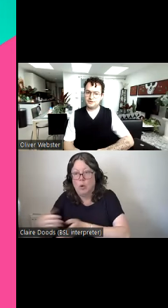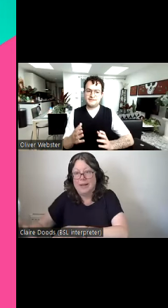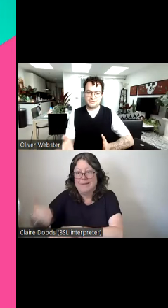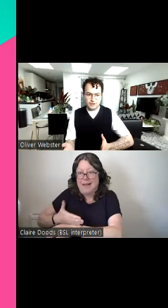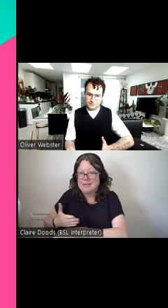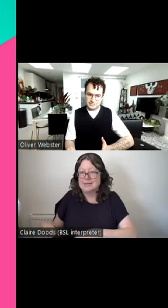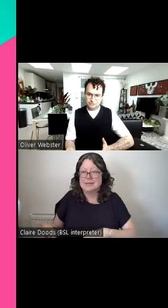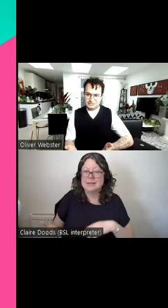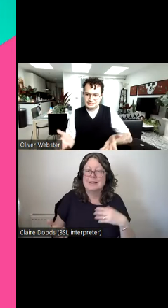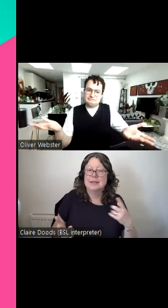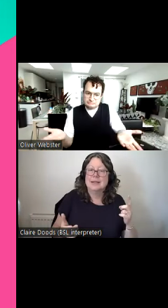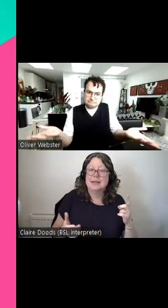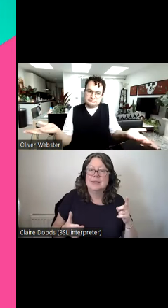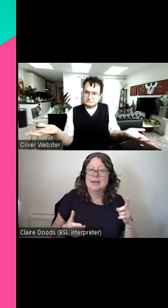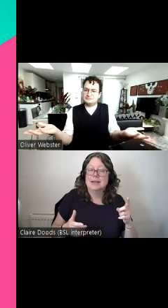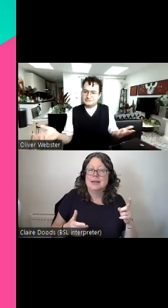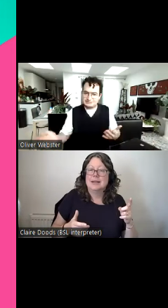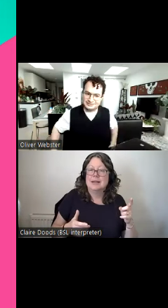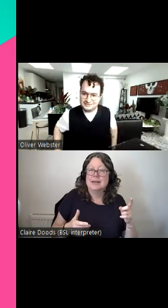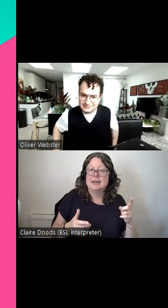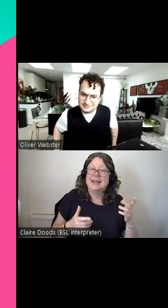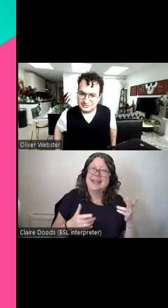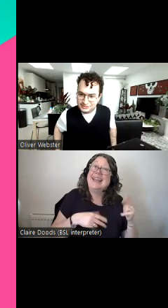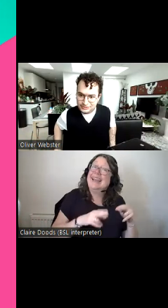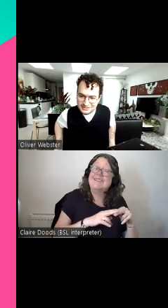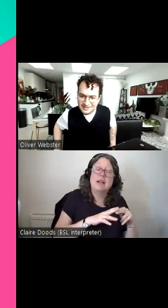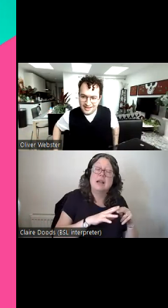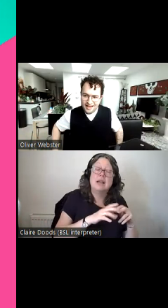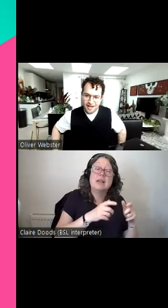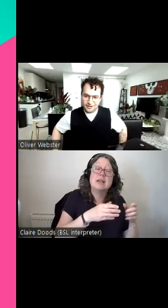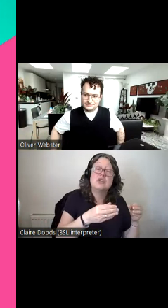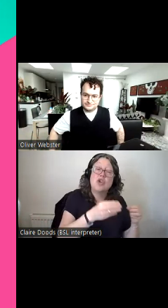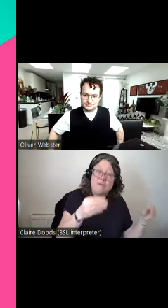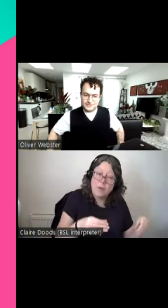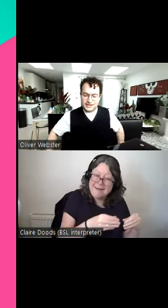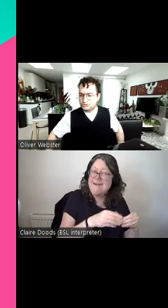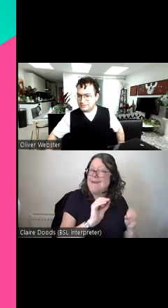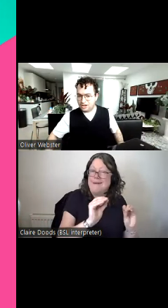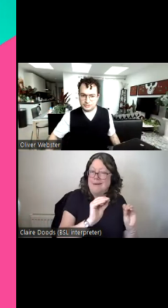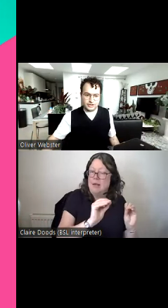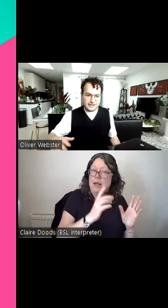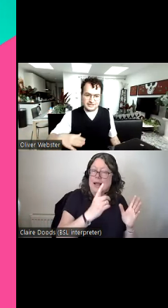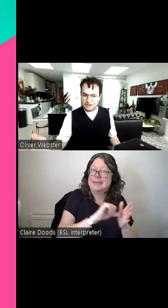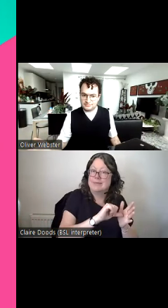If they don't have them integrated, then you're scuppered. They can also be turned on at any time.